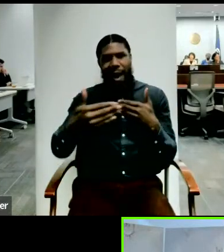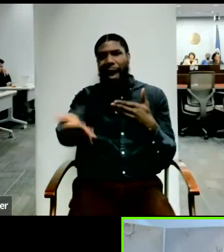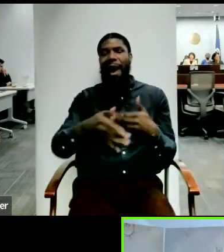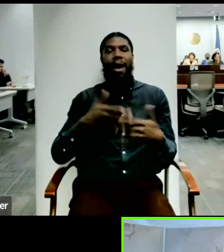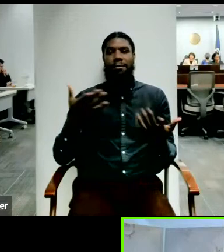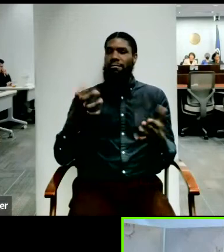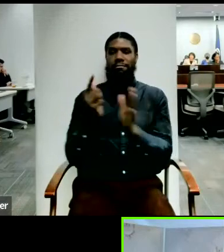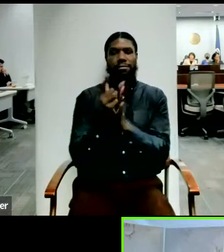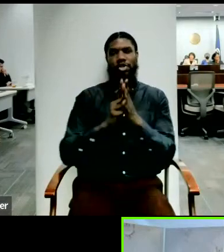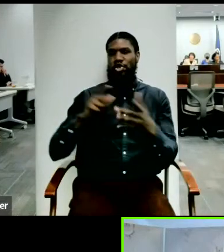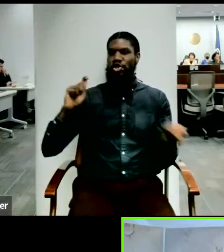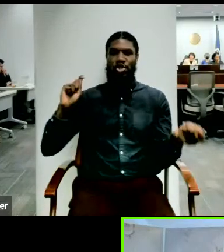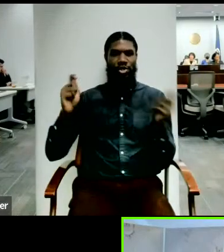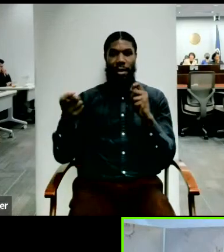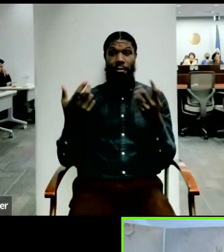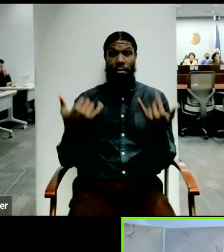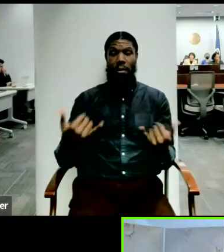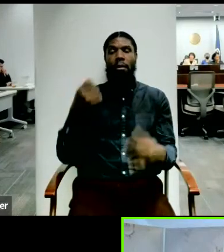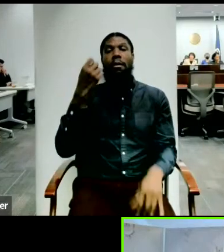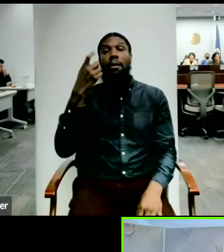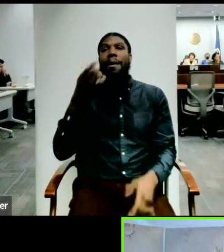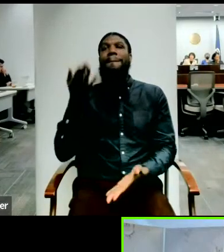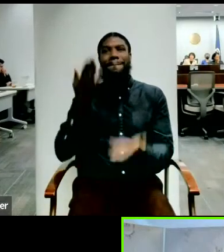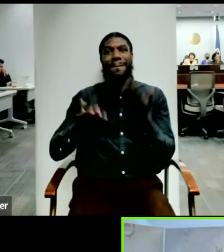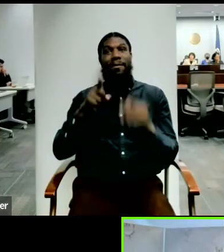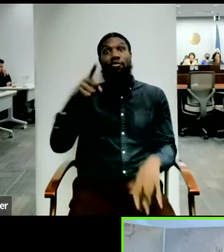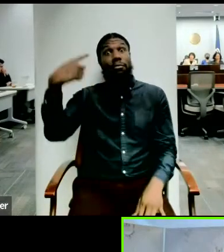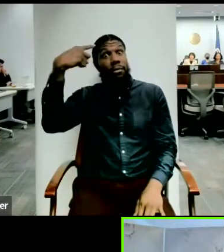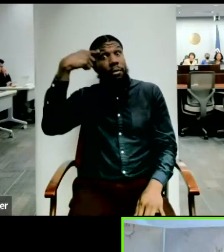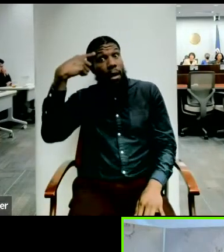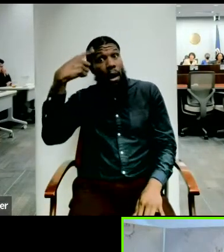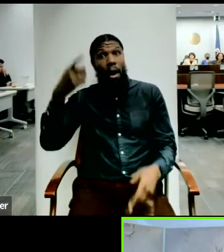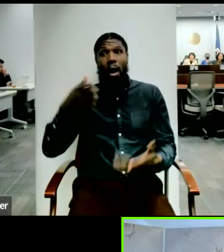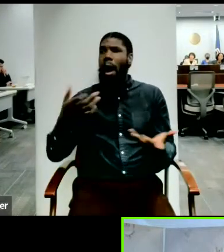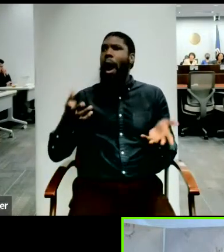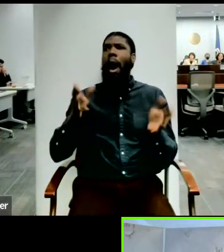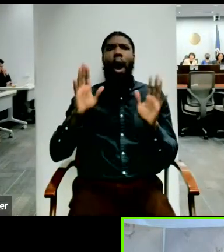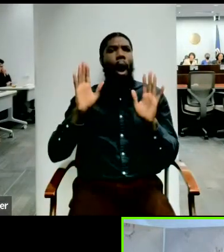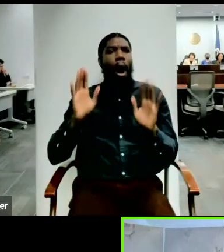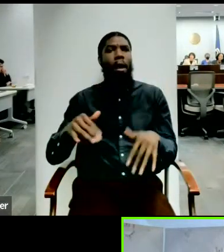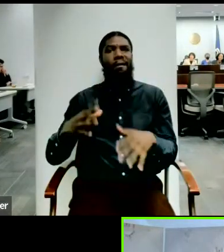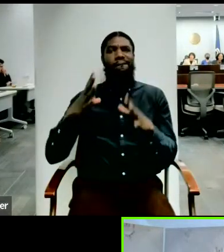So you may have thought that it would be an undue hardship to allow people to remote work before,